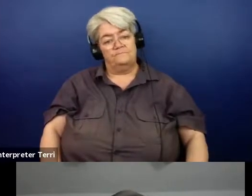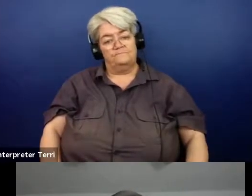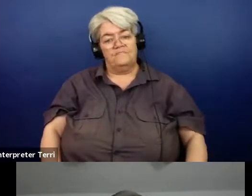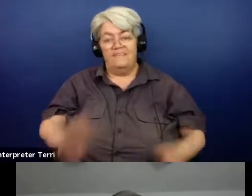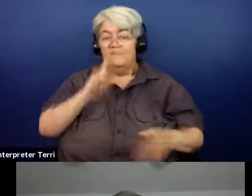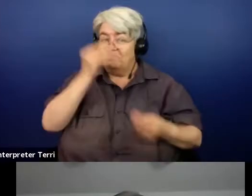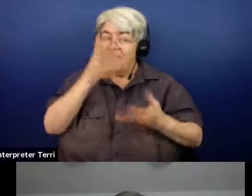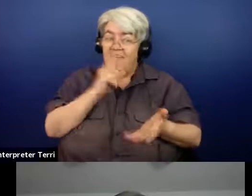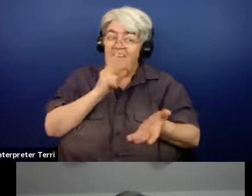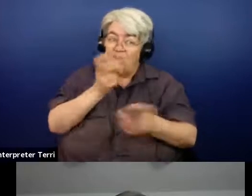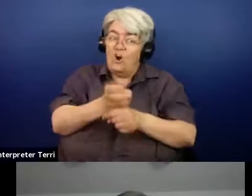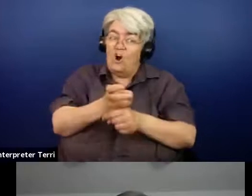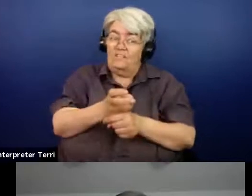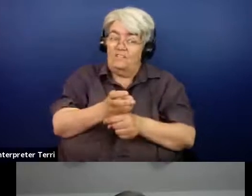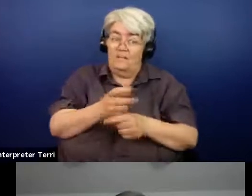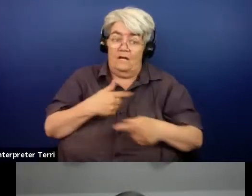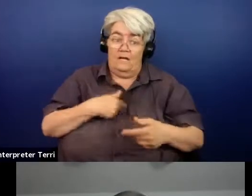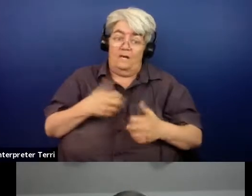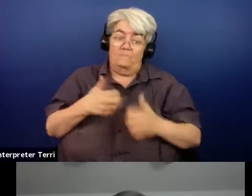That's hard. I'm a tougher --